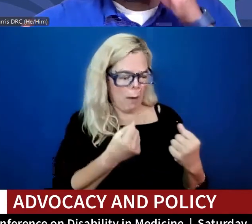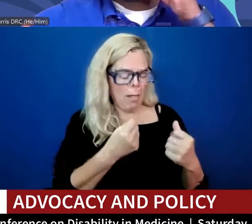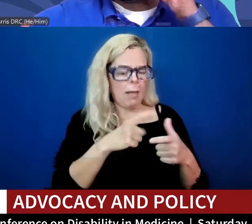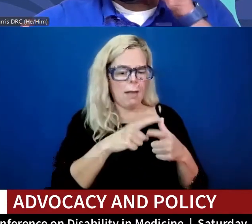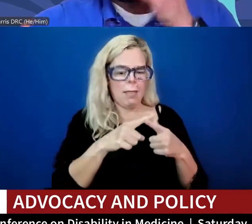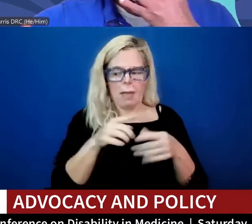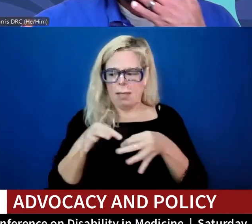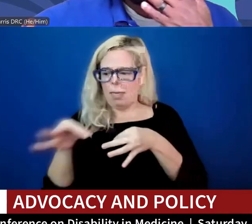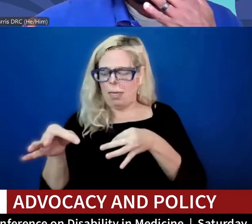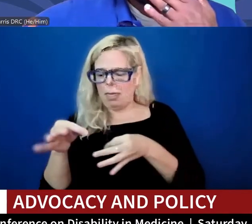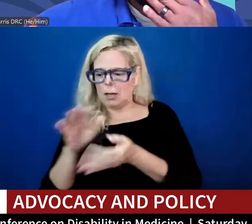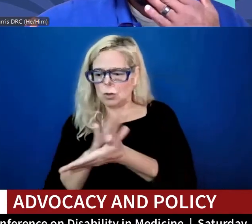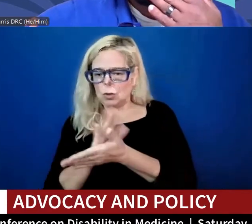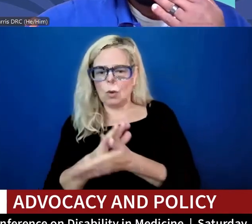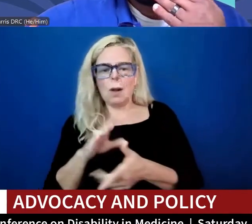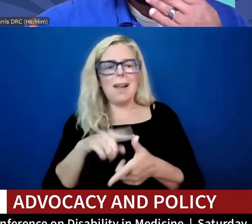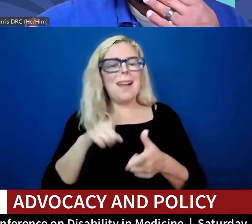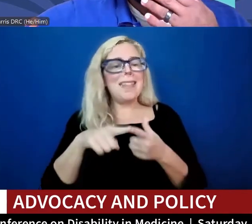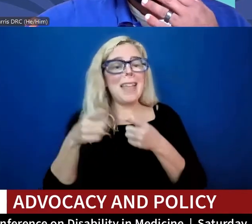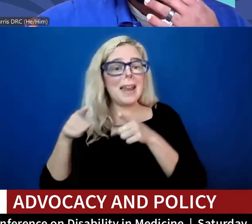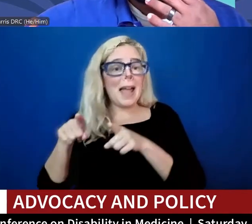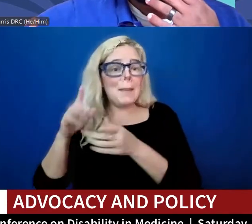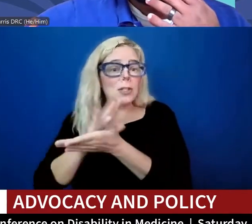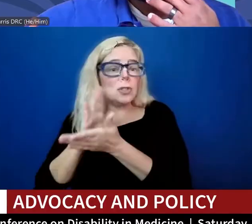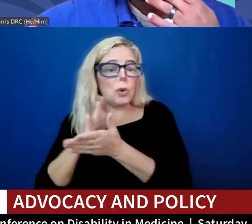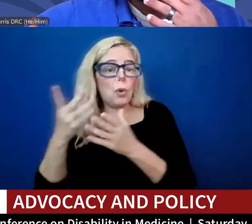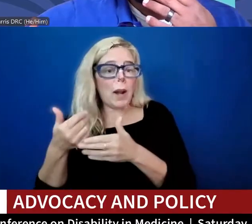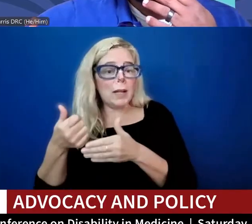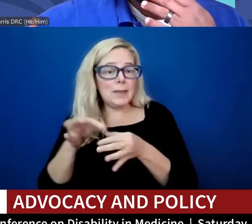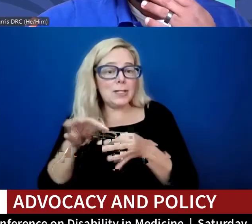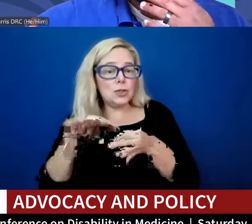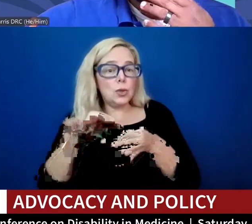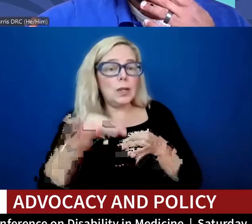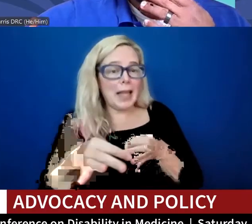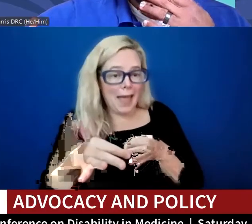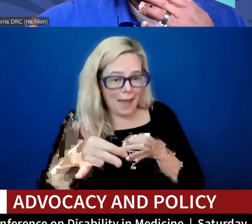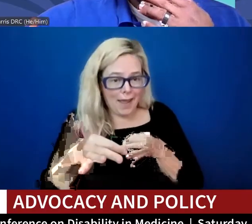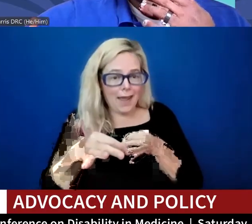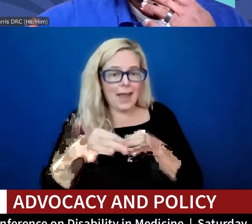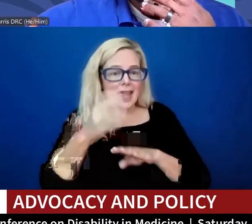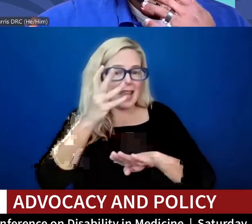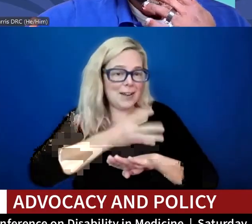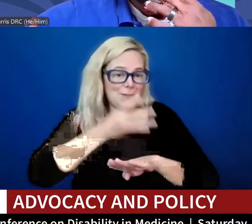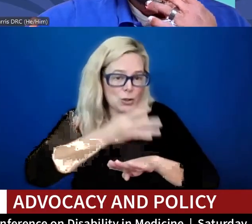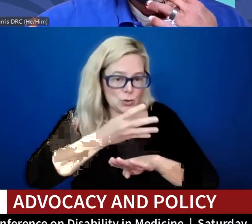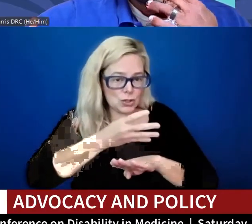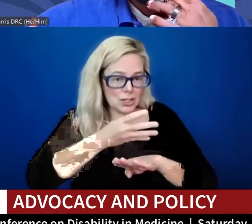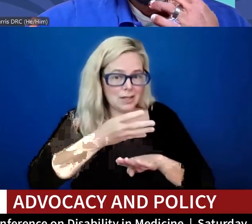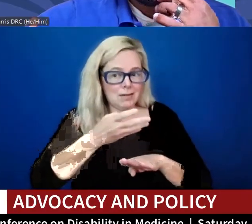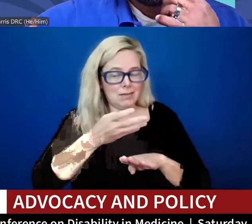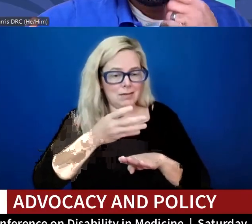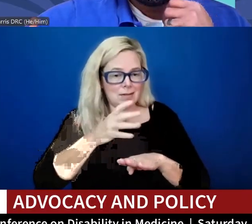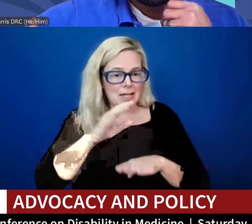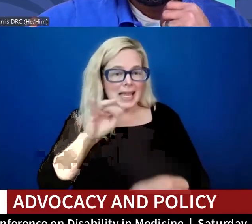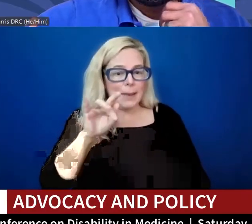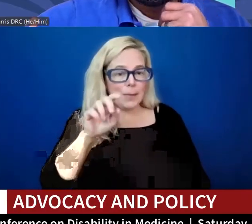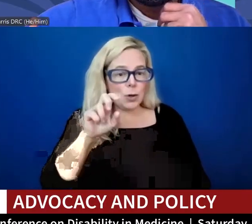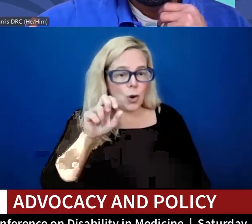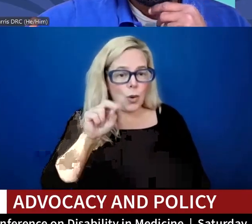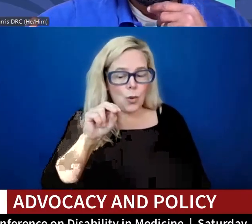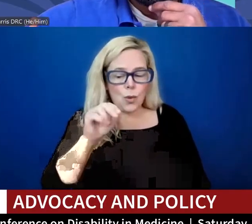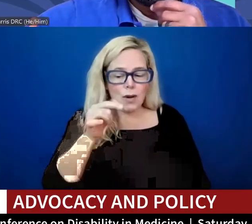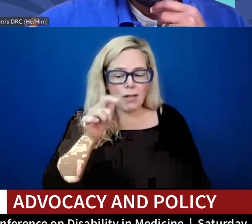immunoglobulin um infusion which really upset me. Um I I now take I'm now pretty stable on on human